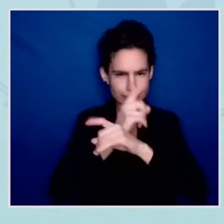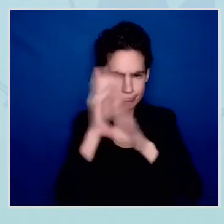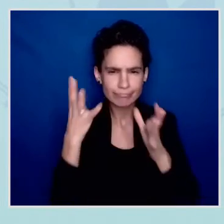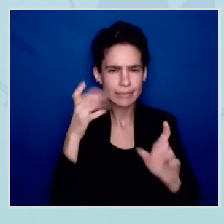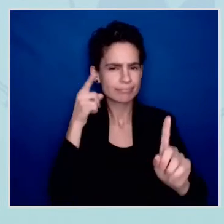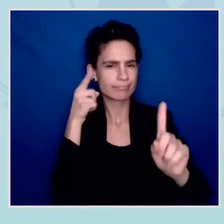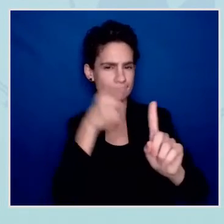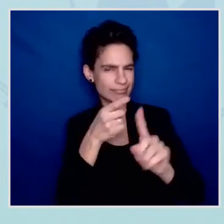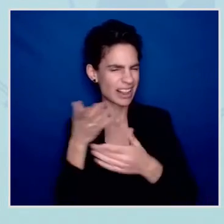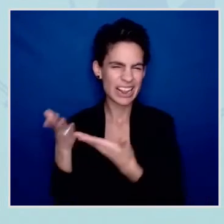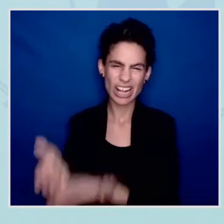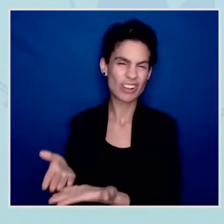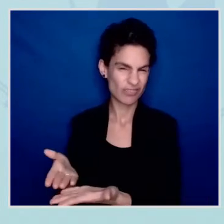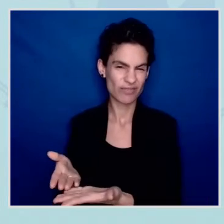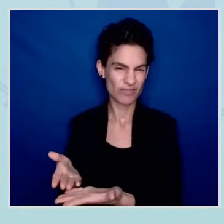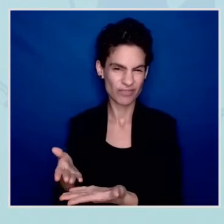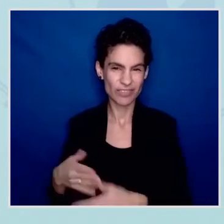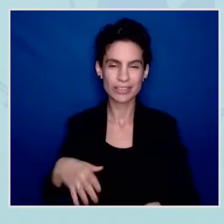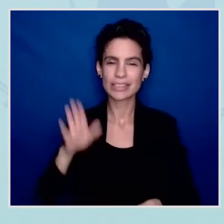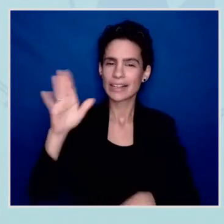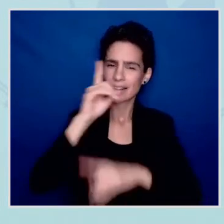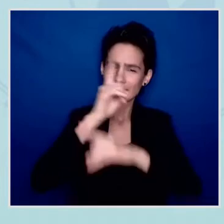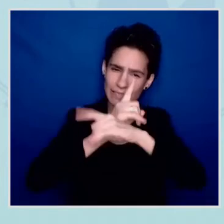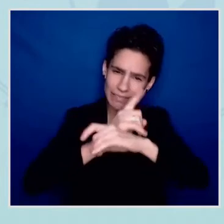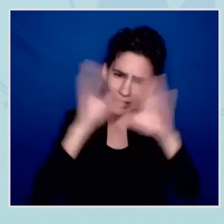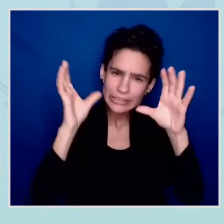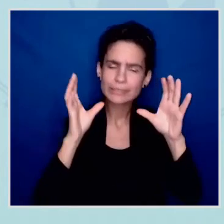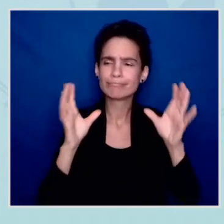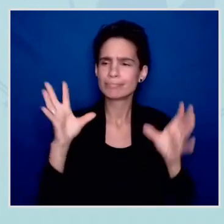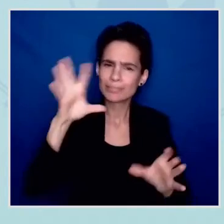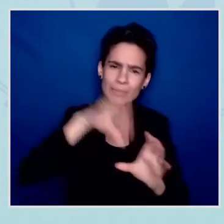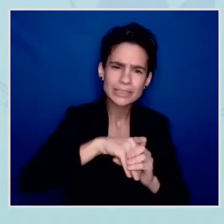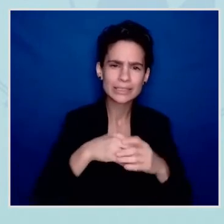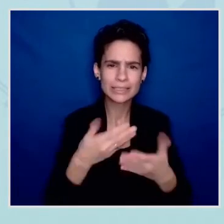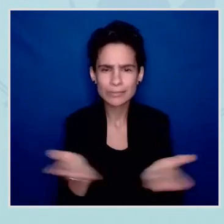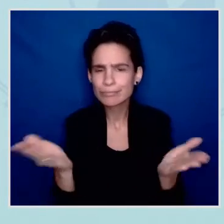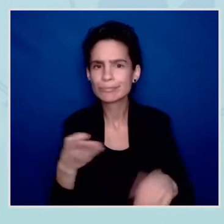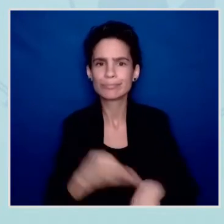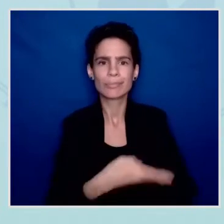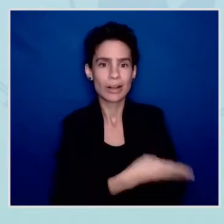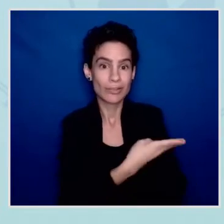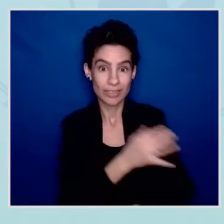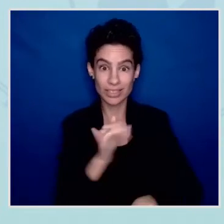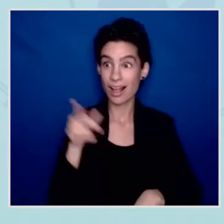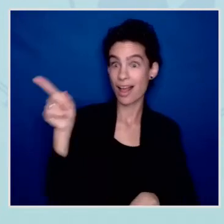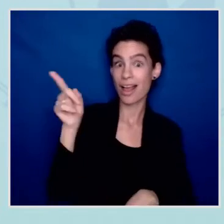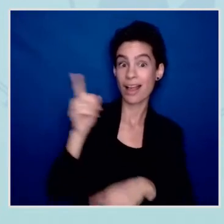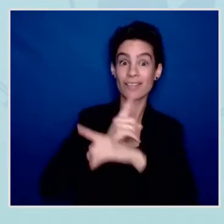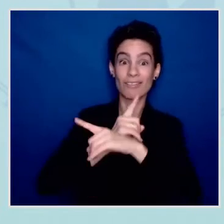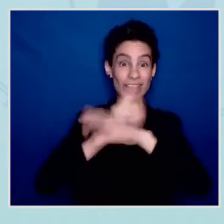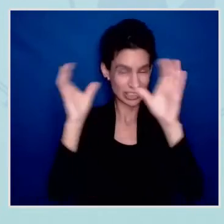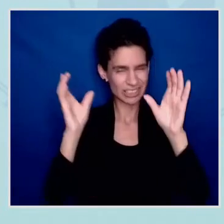I SEE IN THE BUILD BACK BETTER